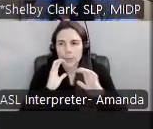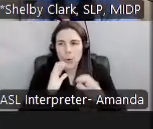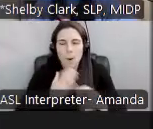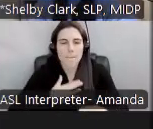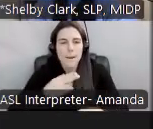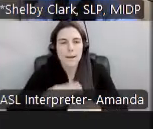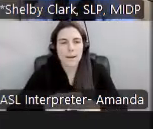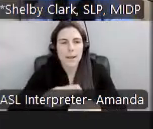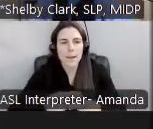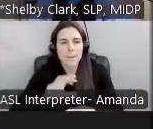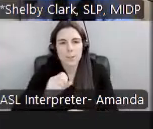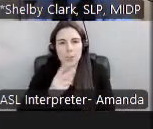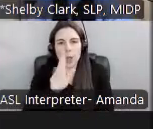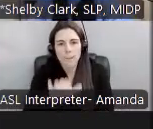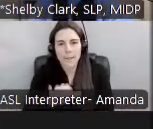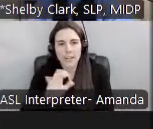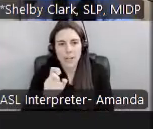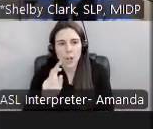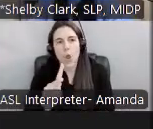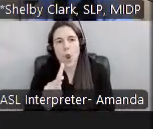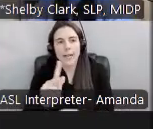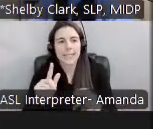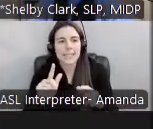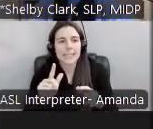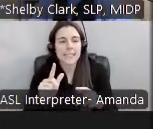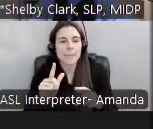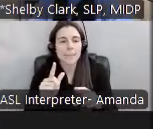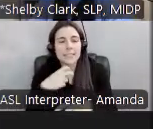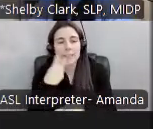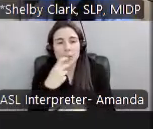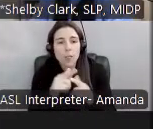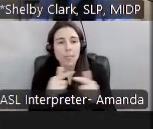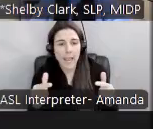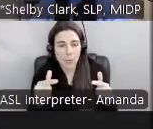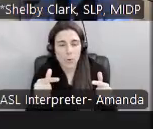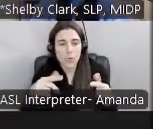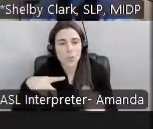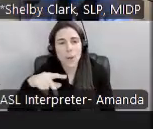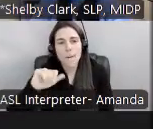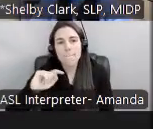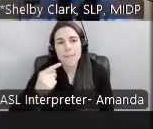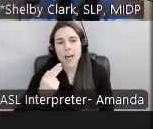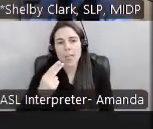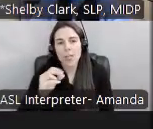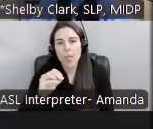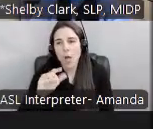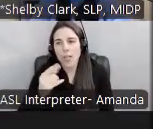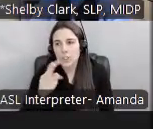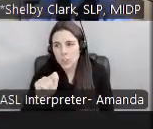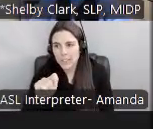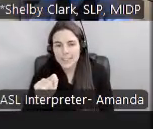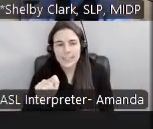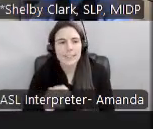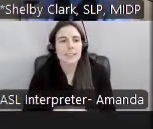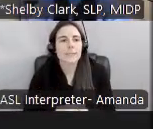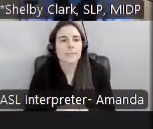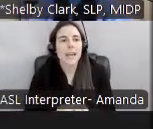Shelby Clark. I am a speech language pathologist for the Minot Infant Development program in North Dakota, and I also